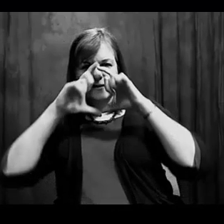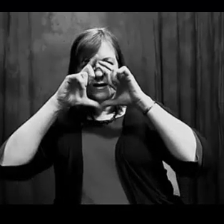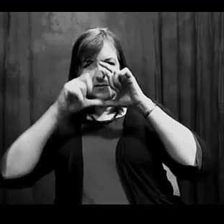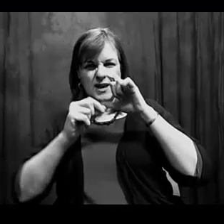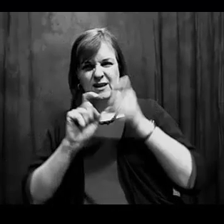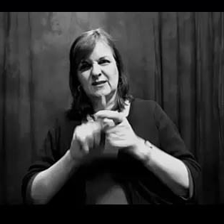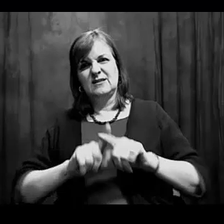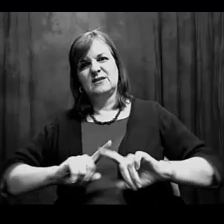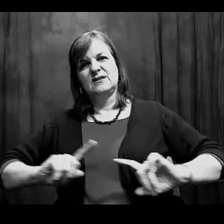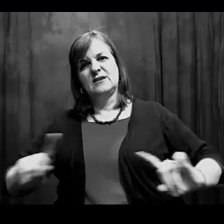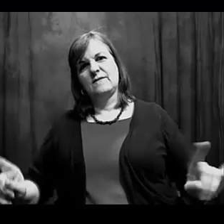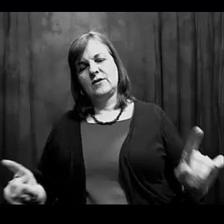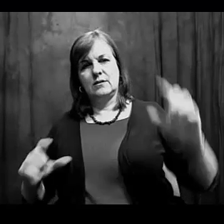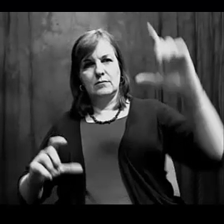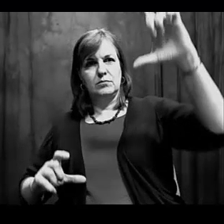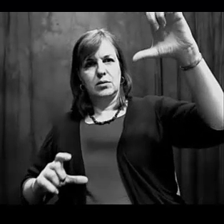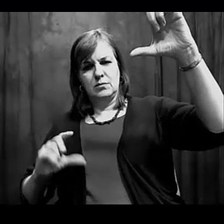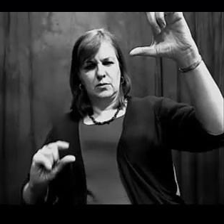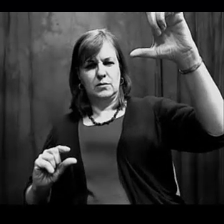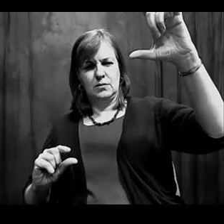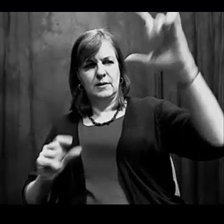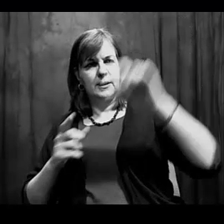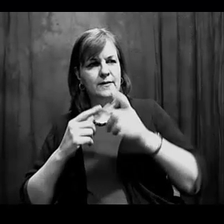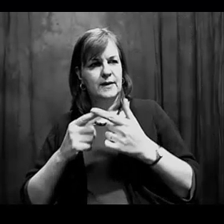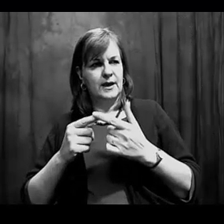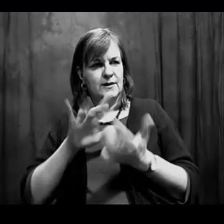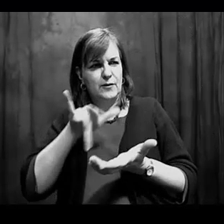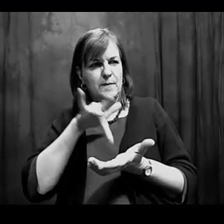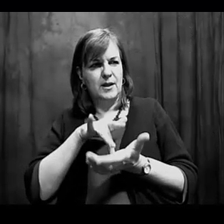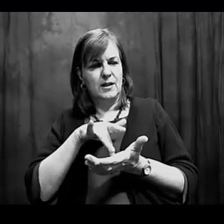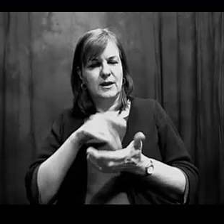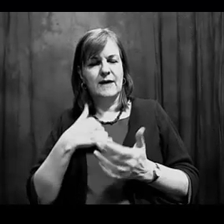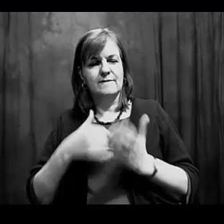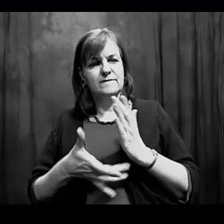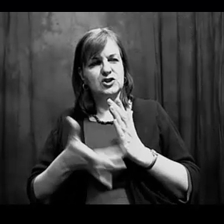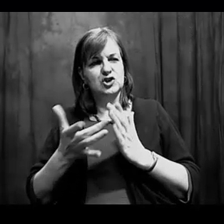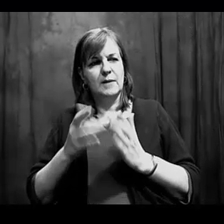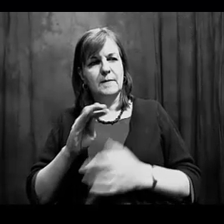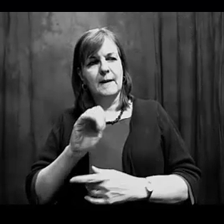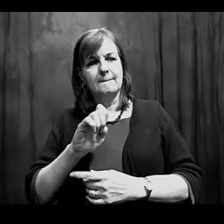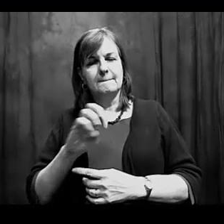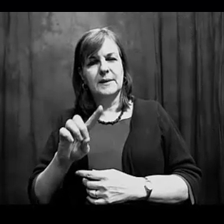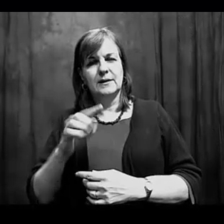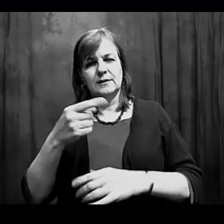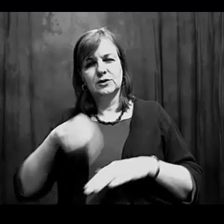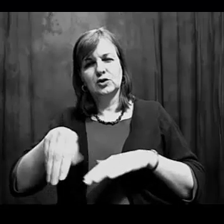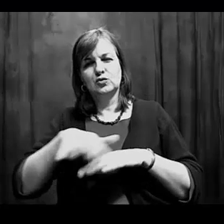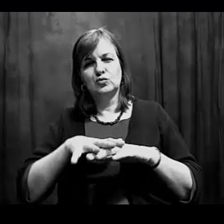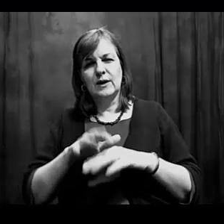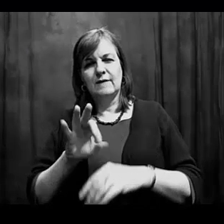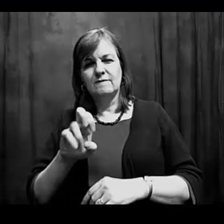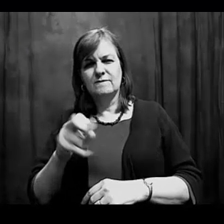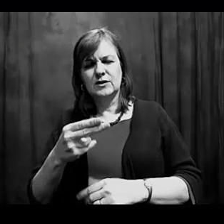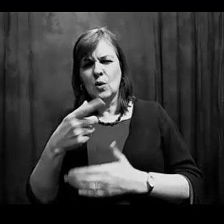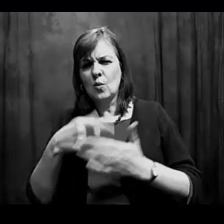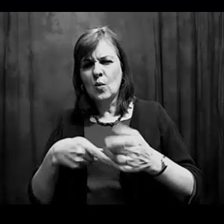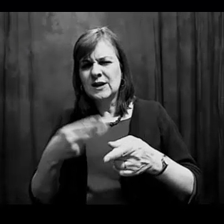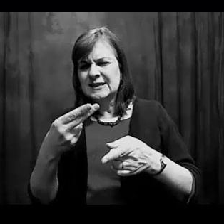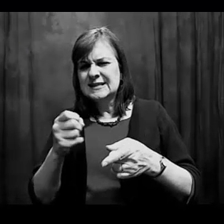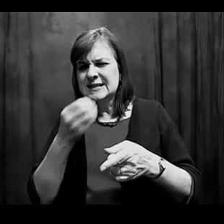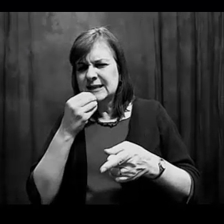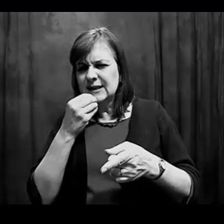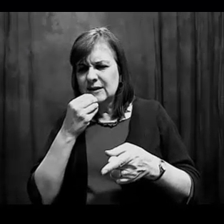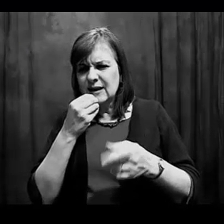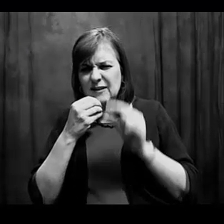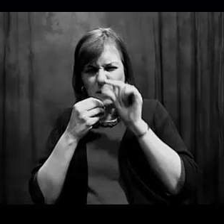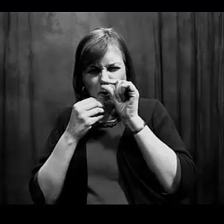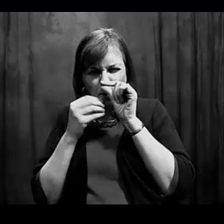so the difference in the beak sizes huge right and we get this little sharp-billed ground finch what do you think he might eat??